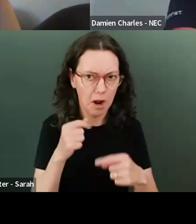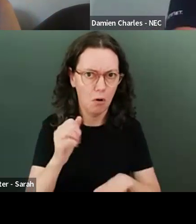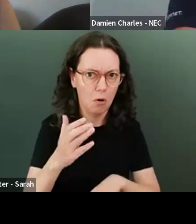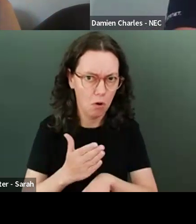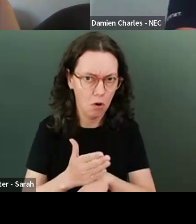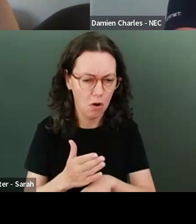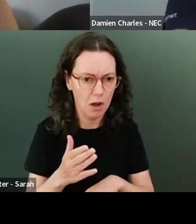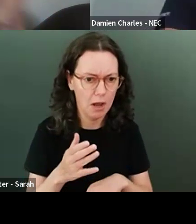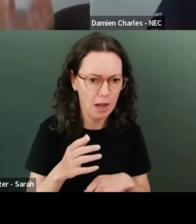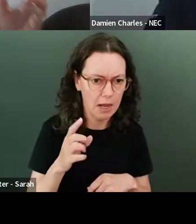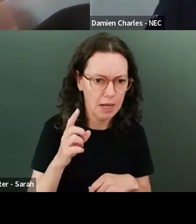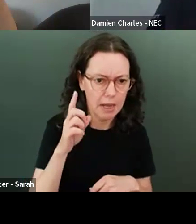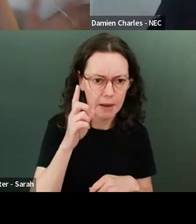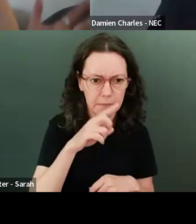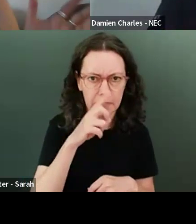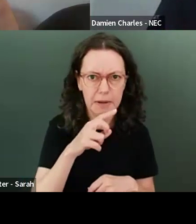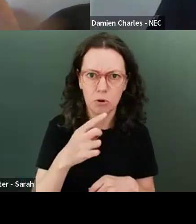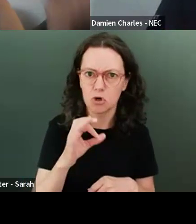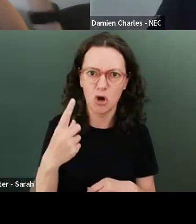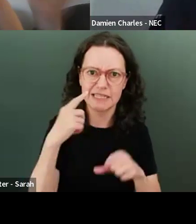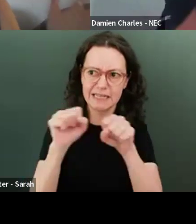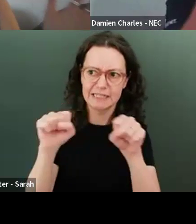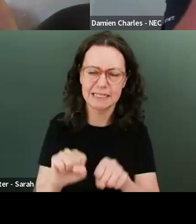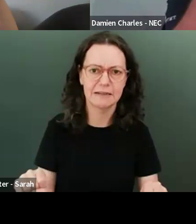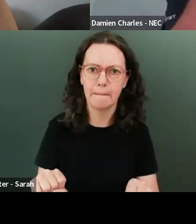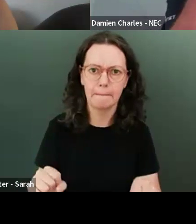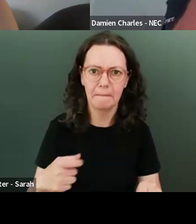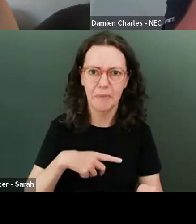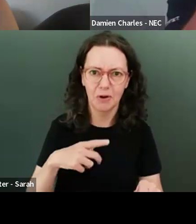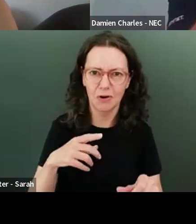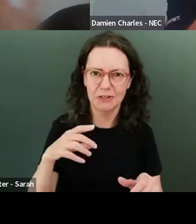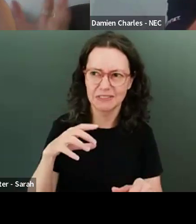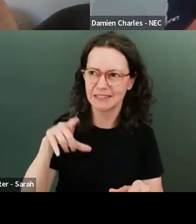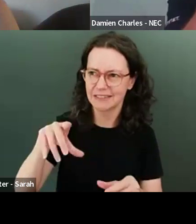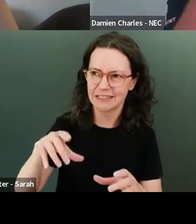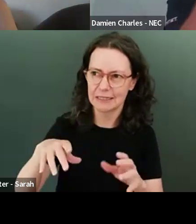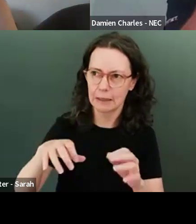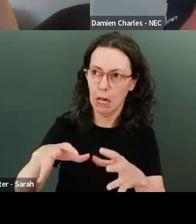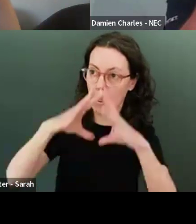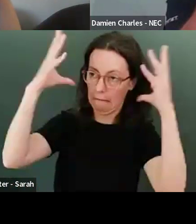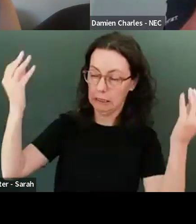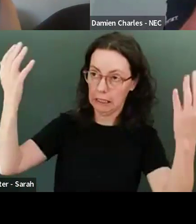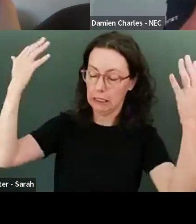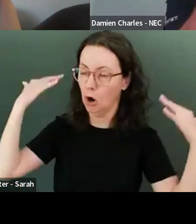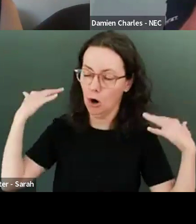people don't sort of see systems because they're well you know they're they're part of something but they're not part